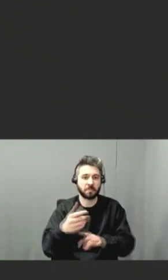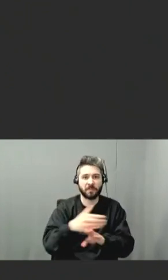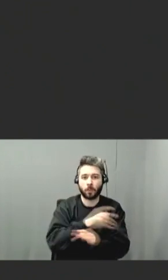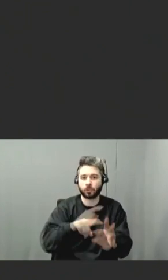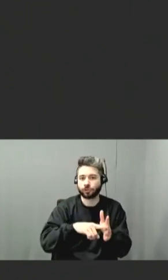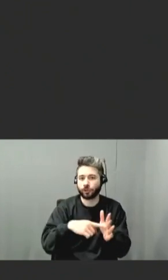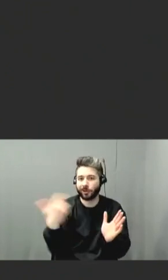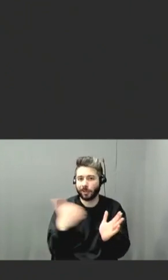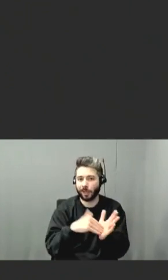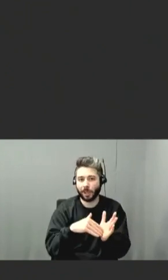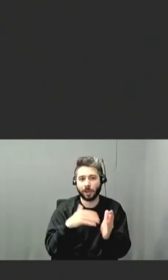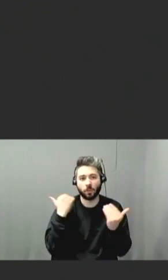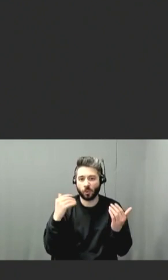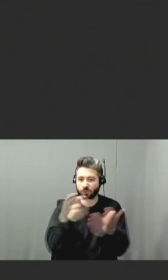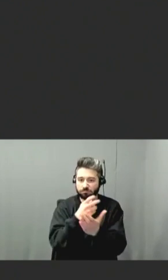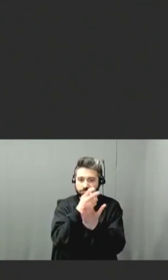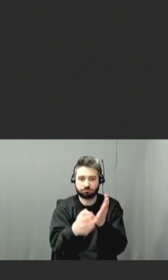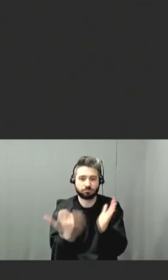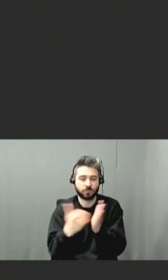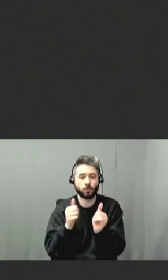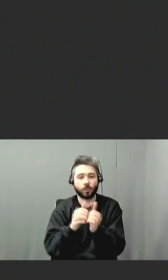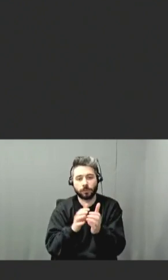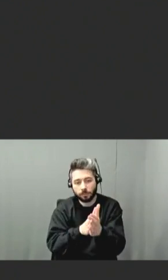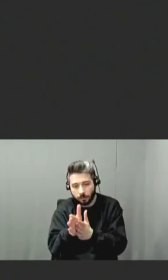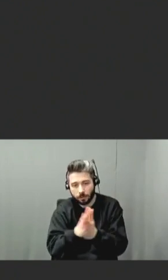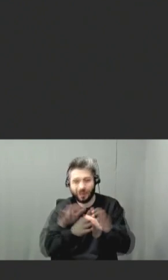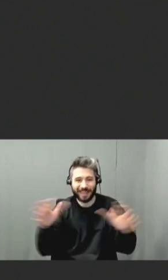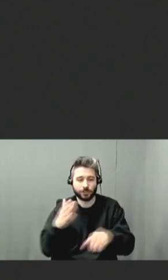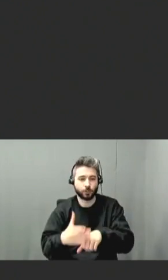and we'll jump back in with innovative actions to improve adult immunization.